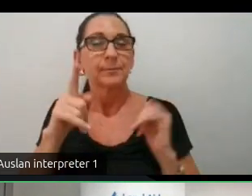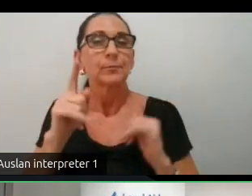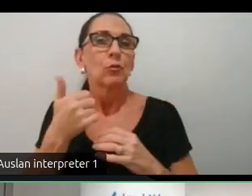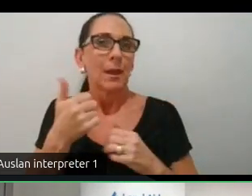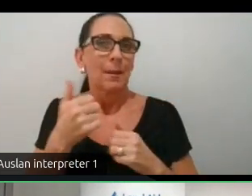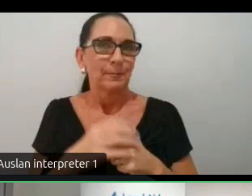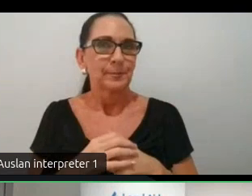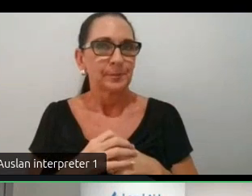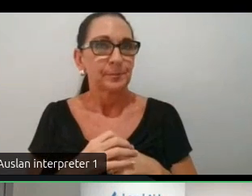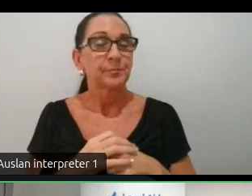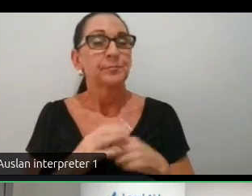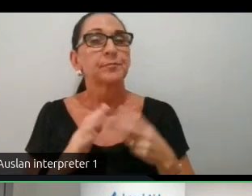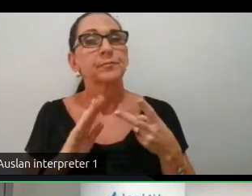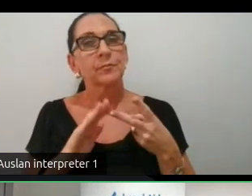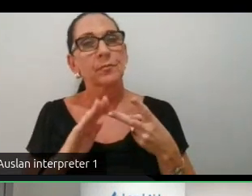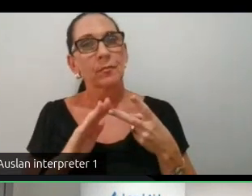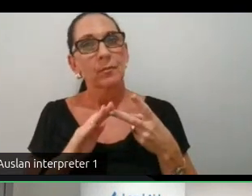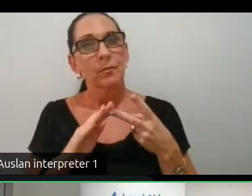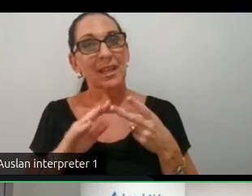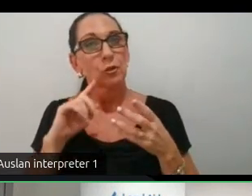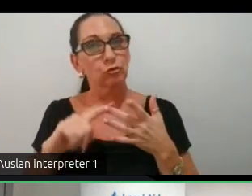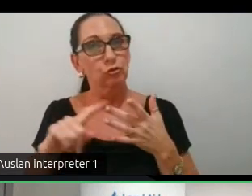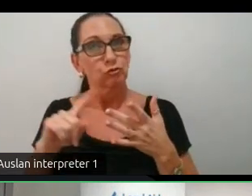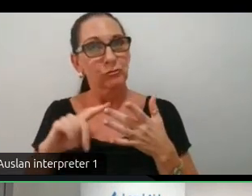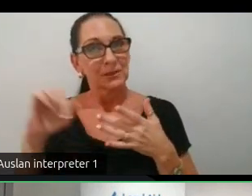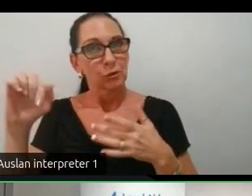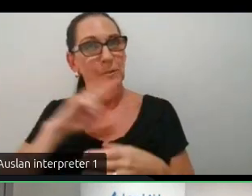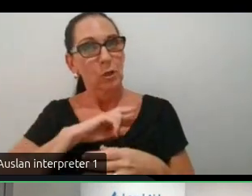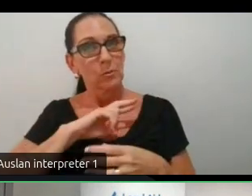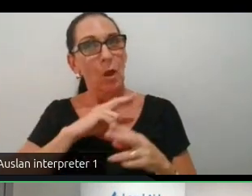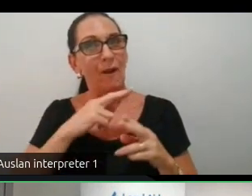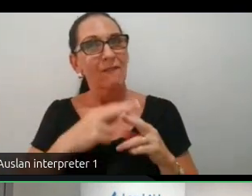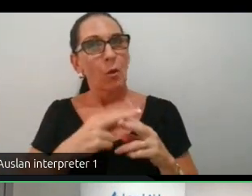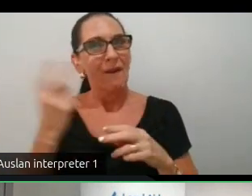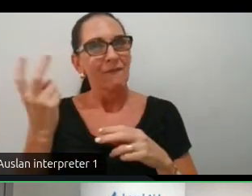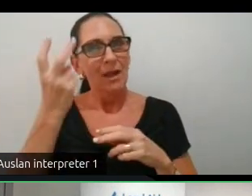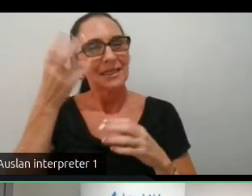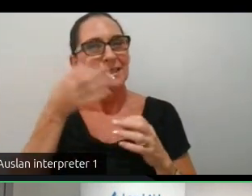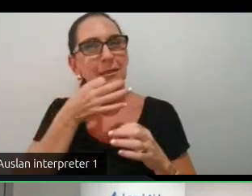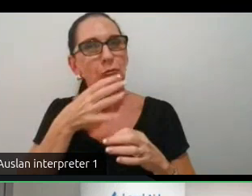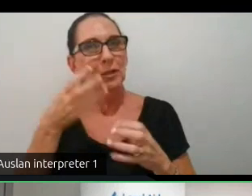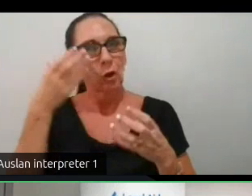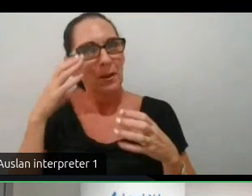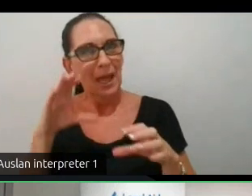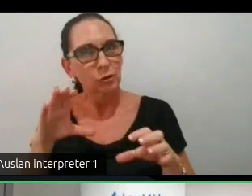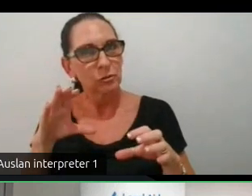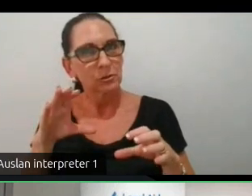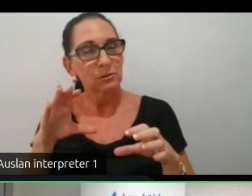Absolutely. Yep. Second question is insurance responsible for finding temporary accommodation?